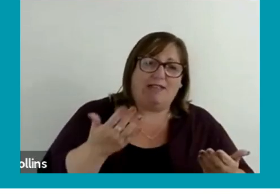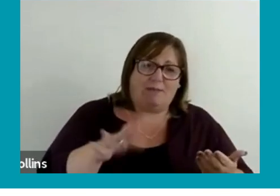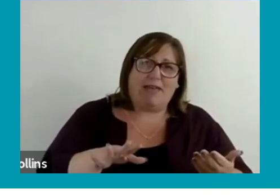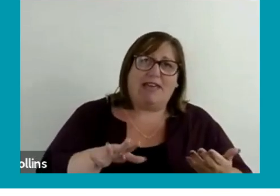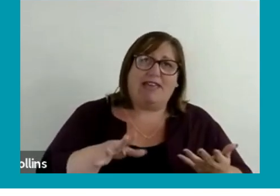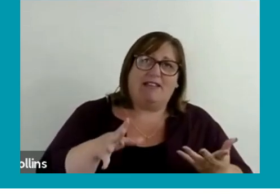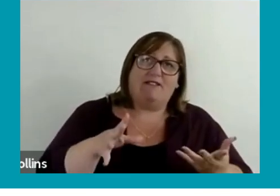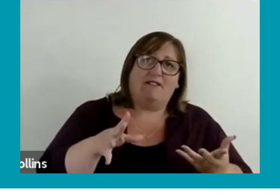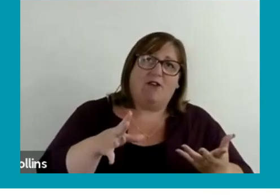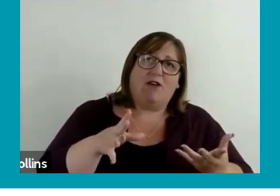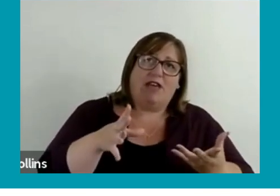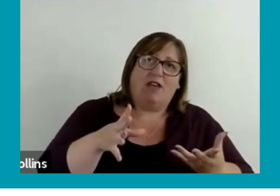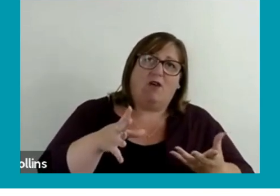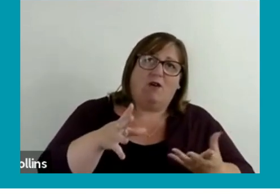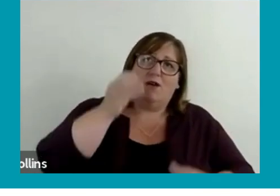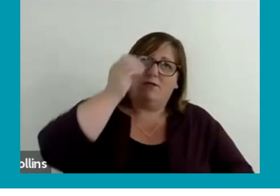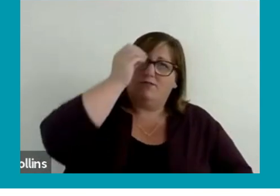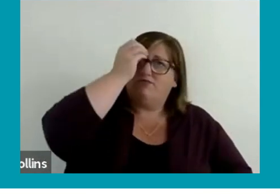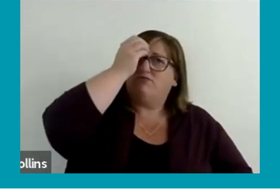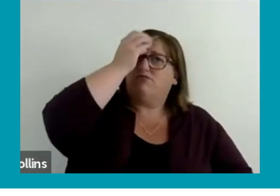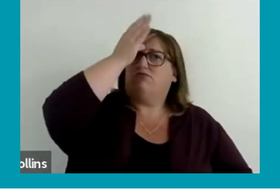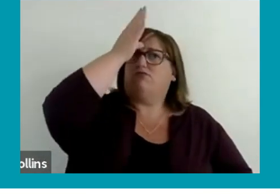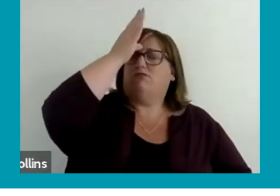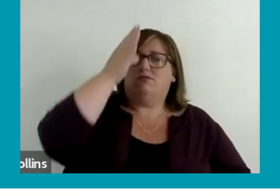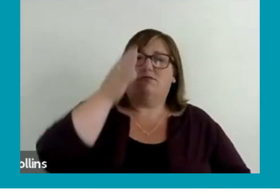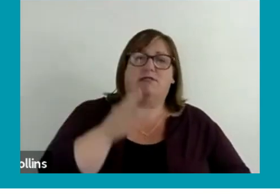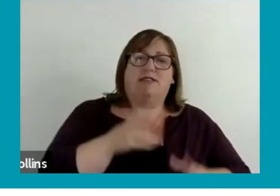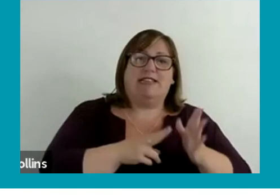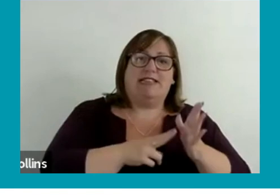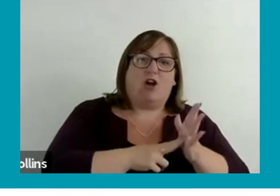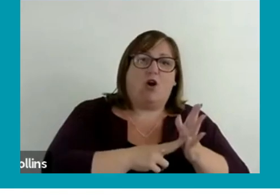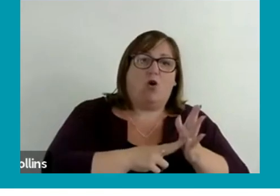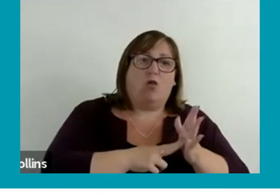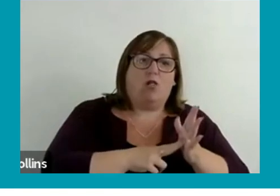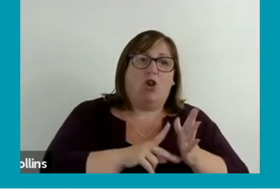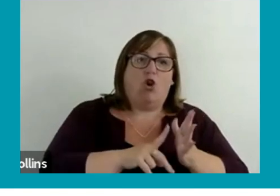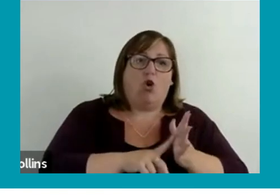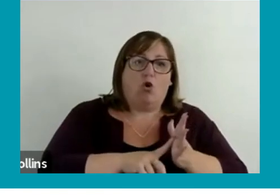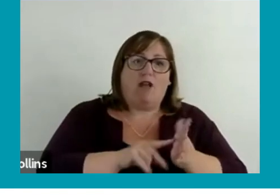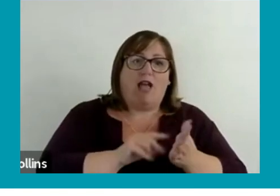nicole, laura, helen, thank you very much for joining us today